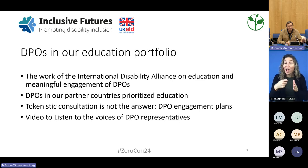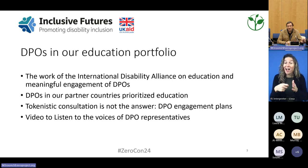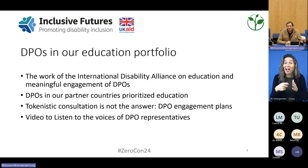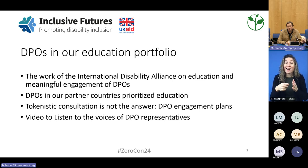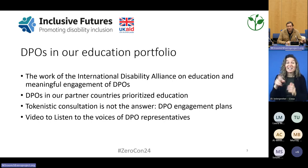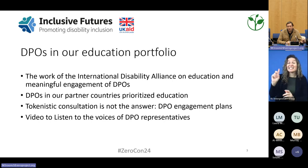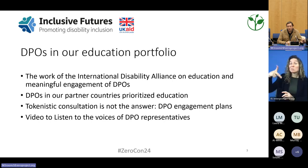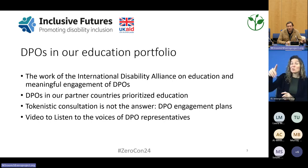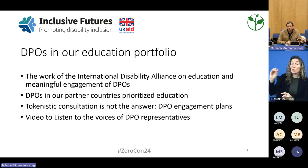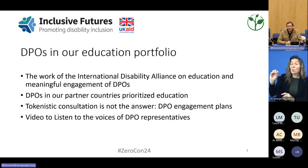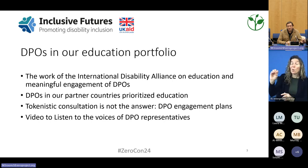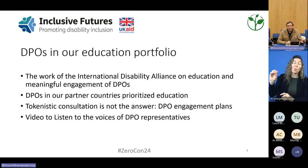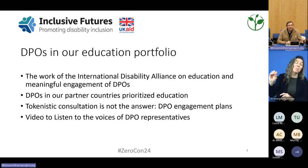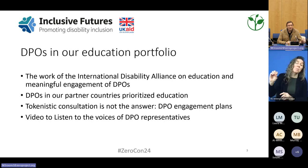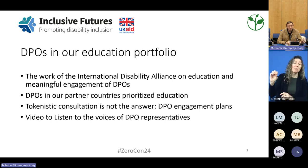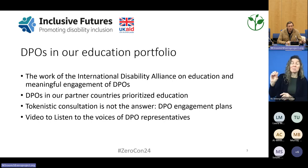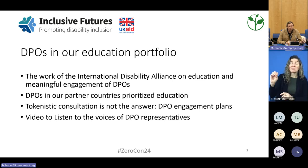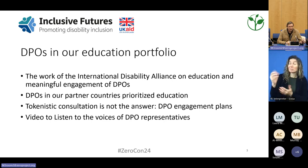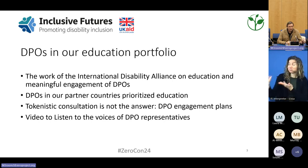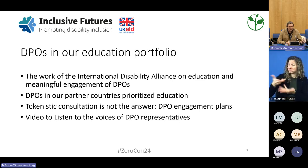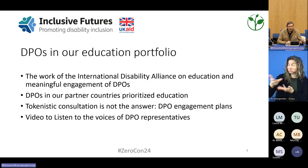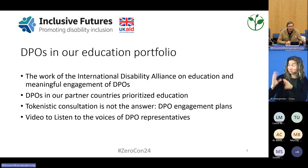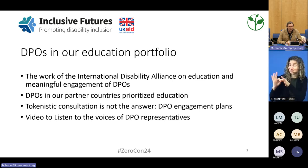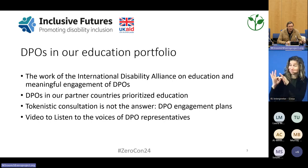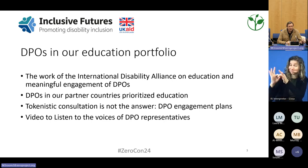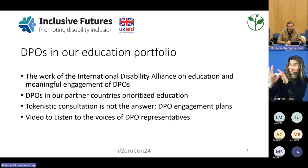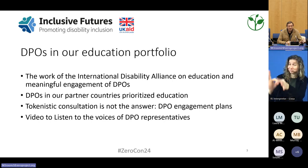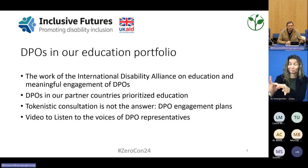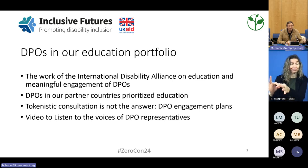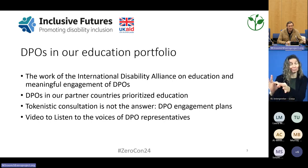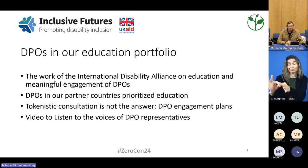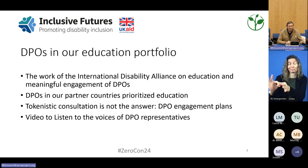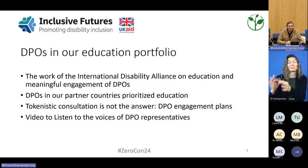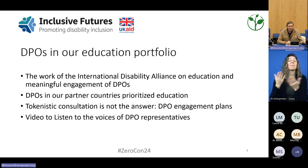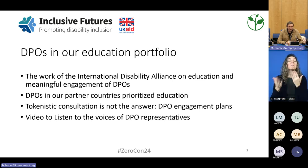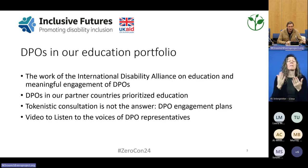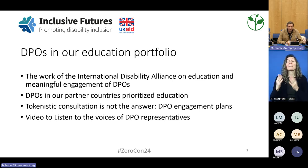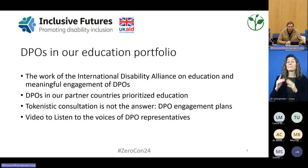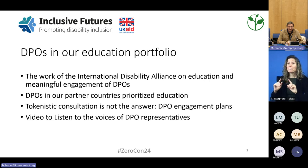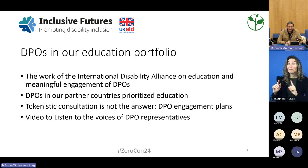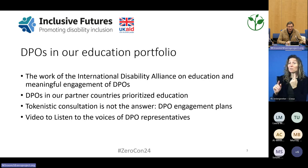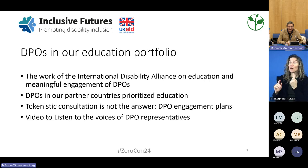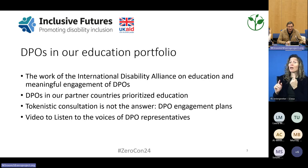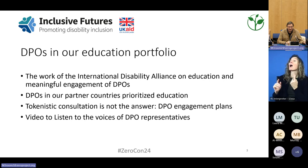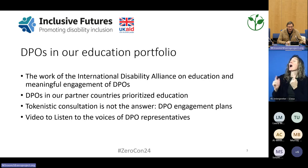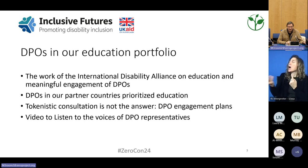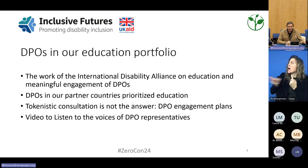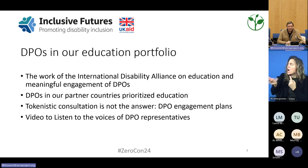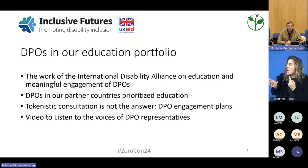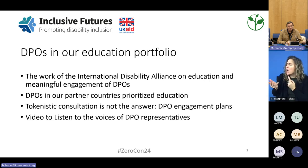the beginning of the program, but then the program is implemented and they are not heard from again.